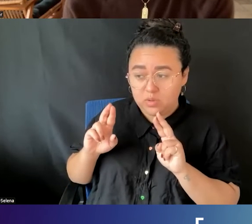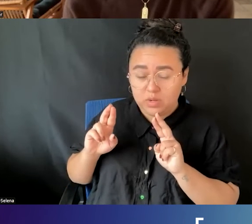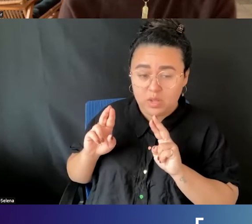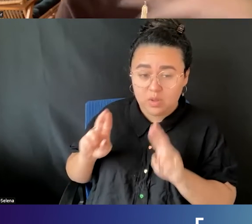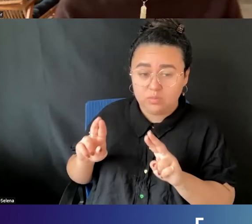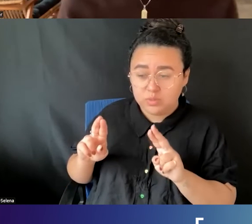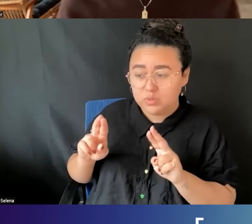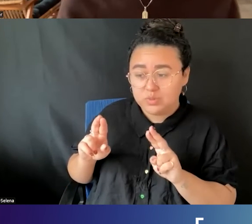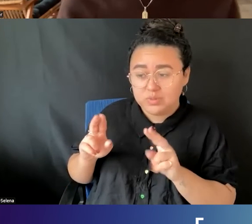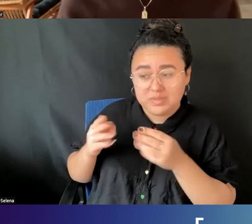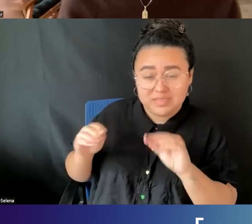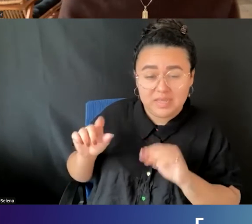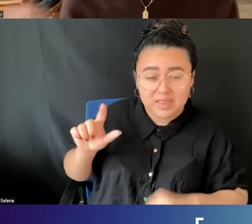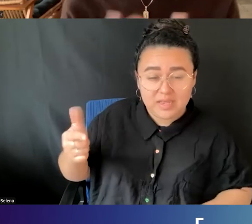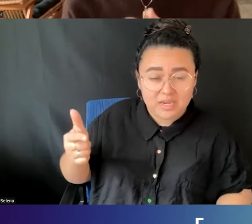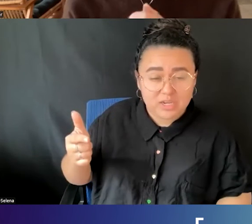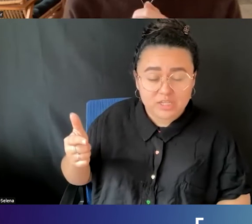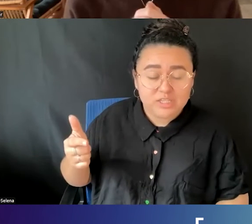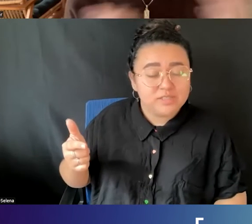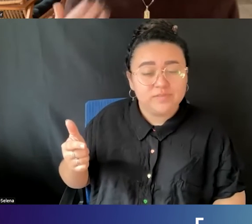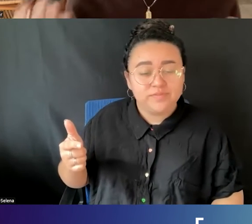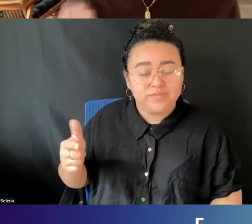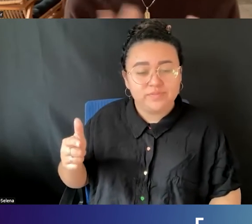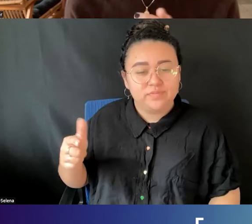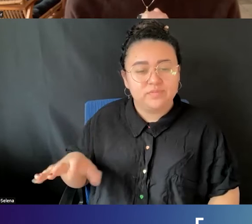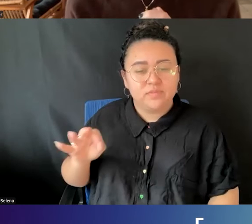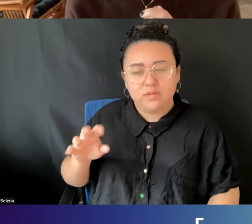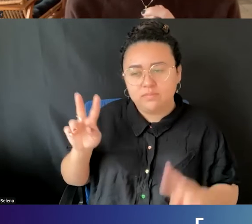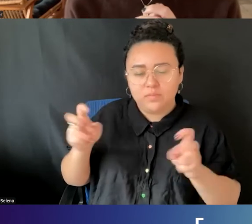you know, sell it at the end and find the right home for it. As we've been discussing.